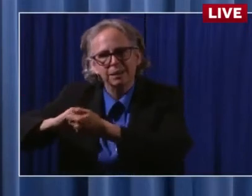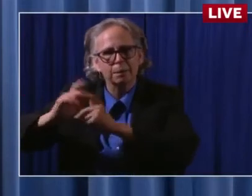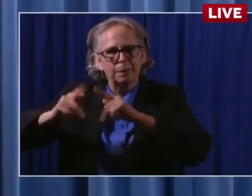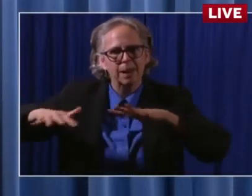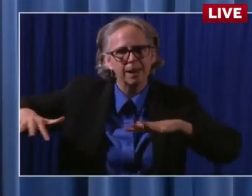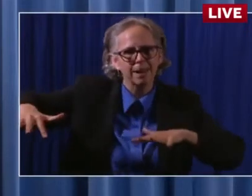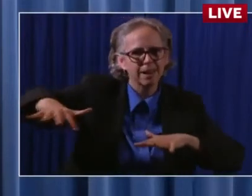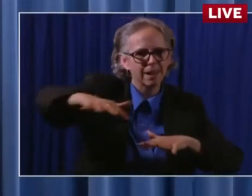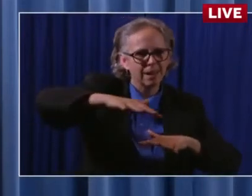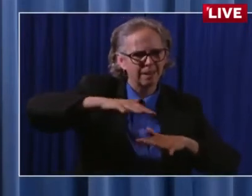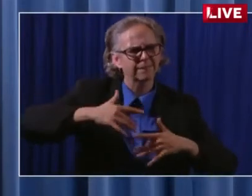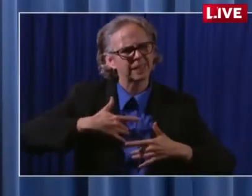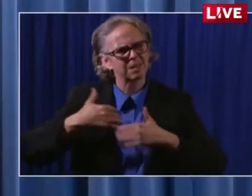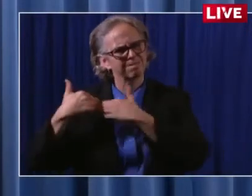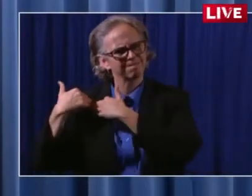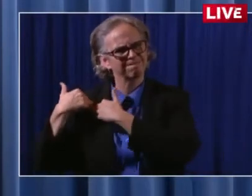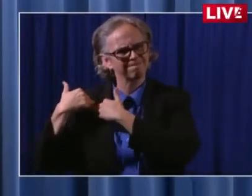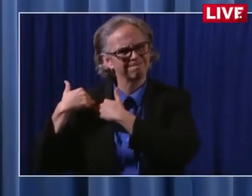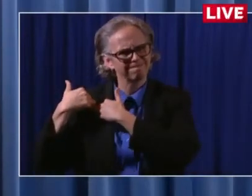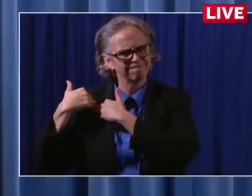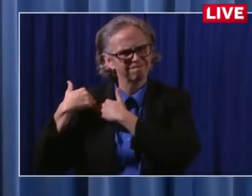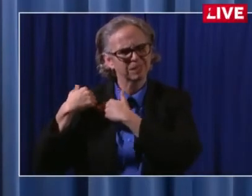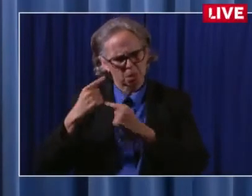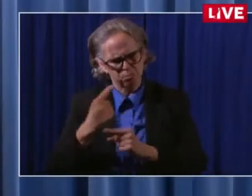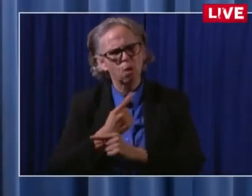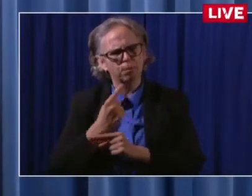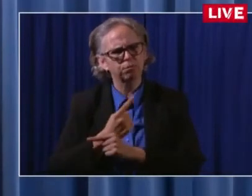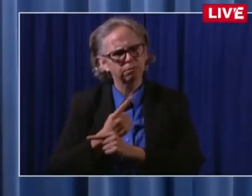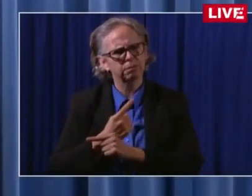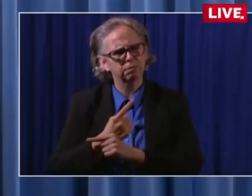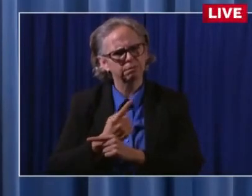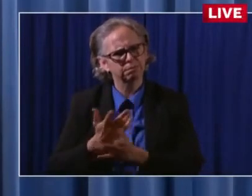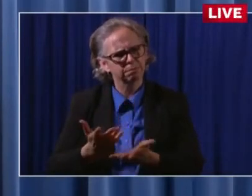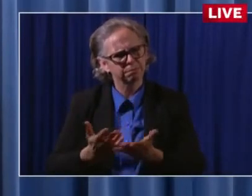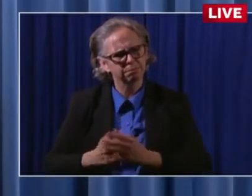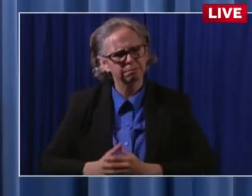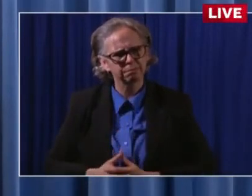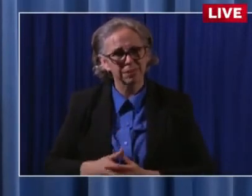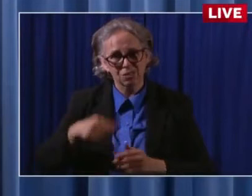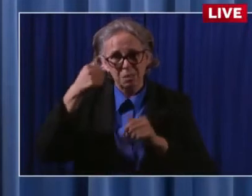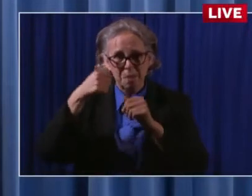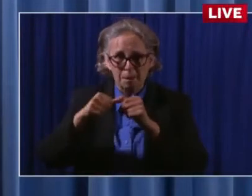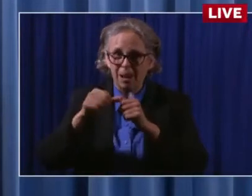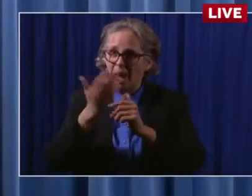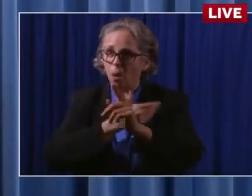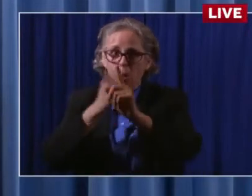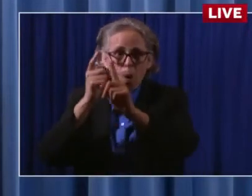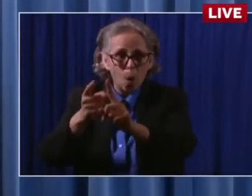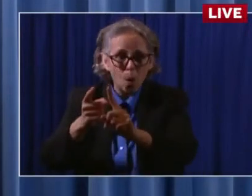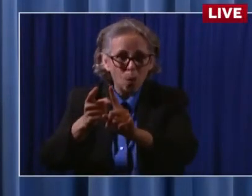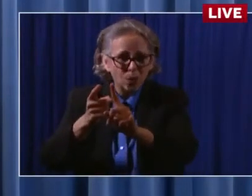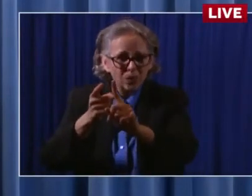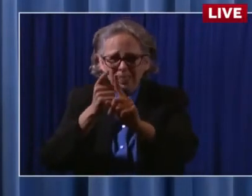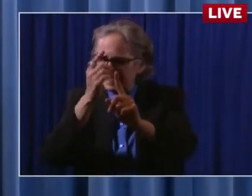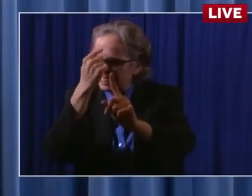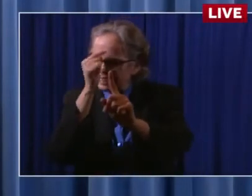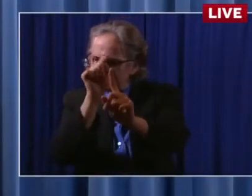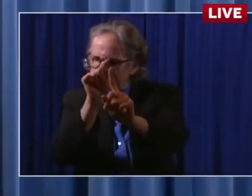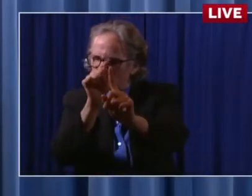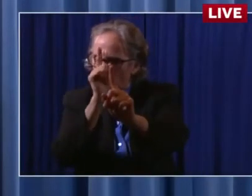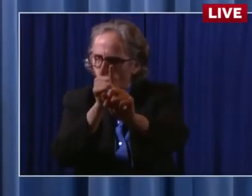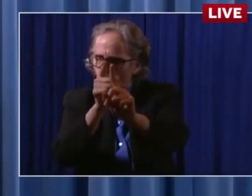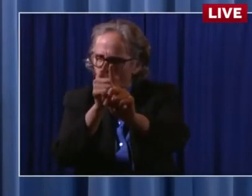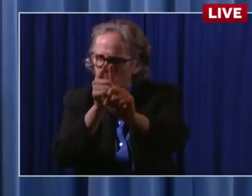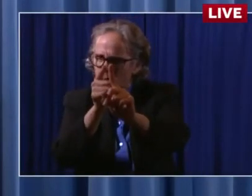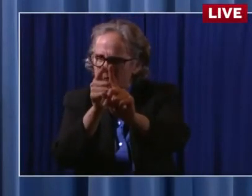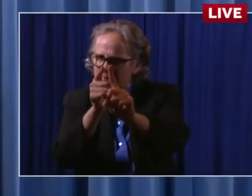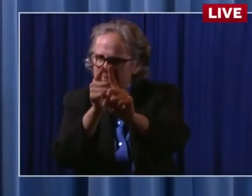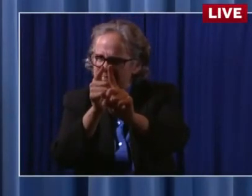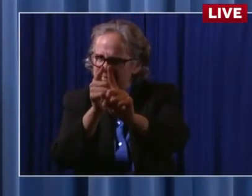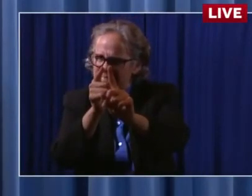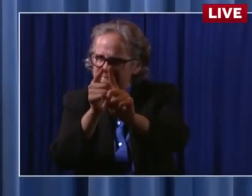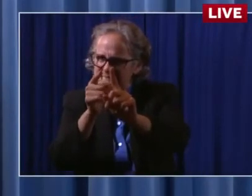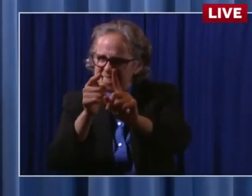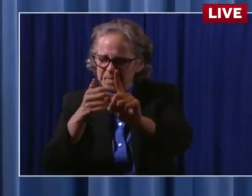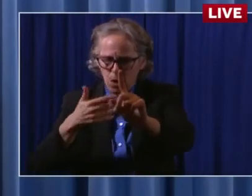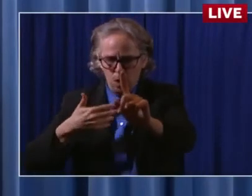SO THIS IS, I BELIEVE, THE THING WE NEED TO DO TO GET US OUT OF THIS YOU’RE LOOK, LET’S KEEP OUR EYE ON THE BALL.